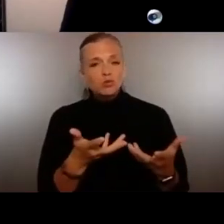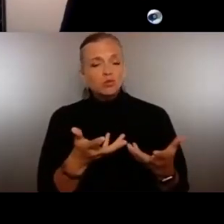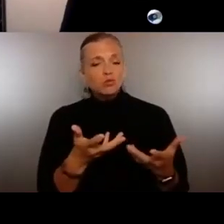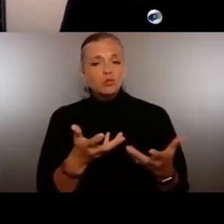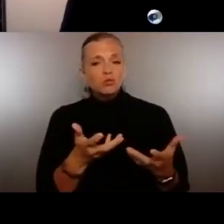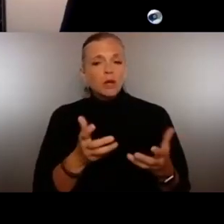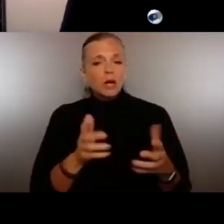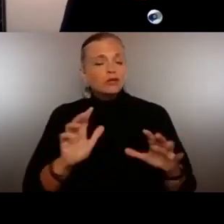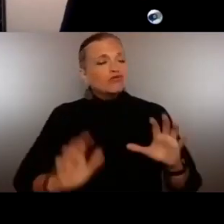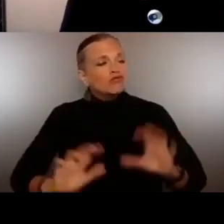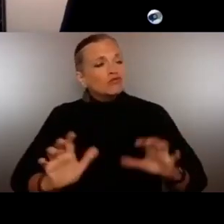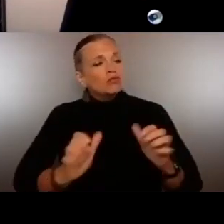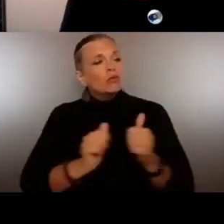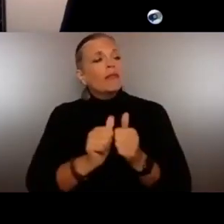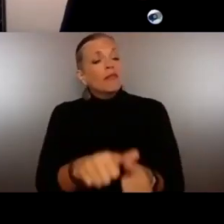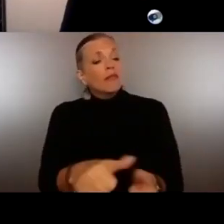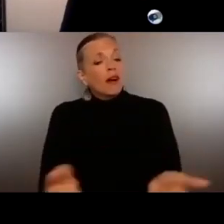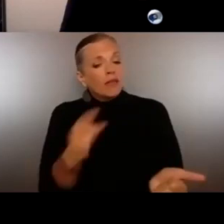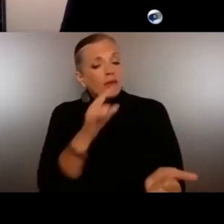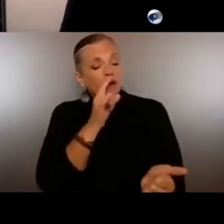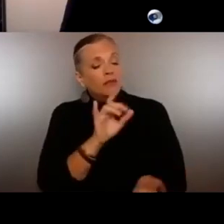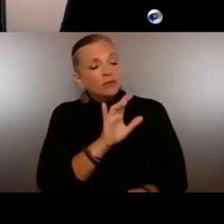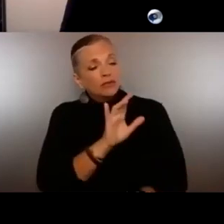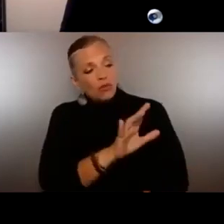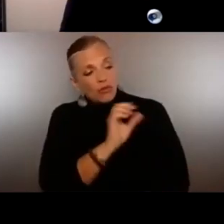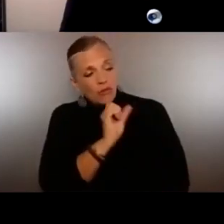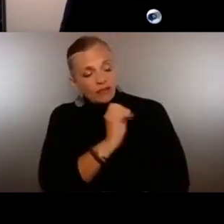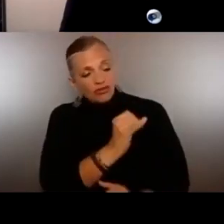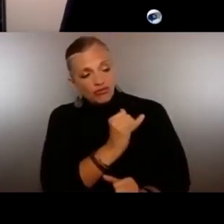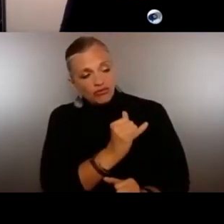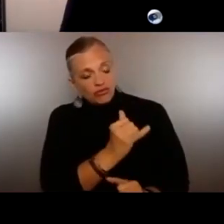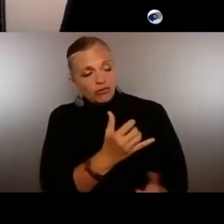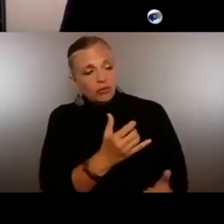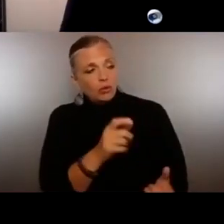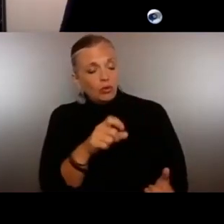your age who may need AC--